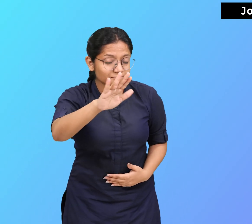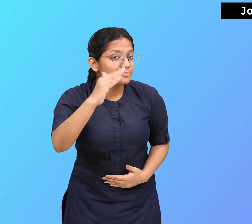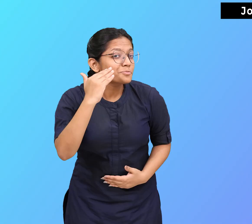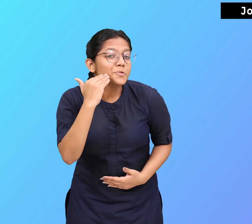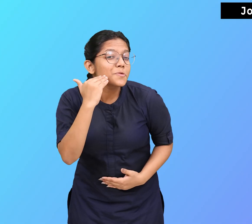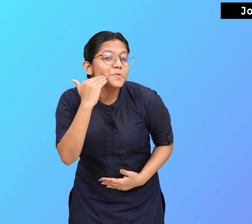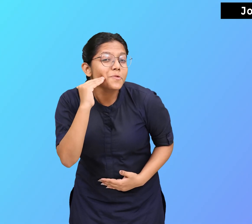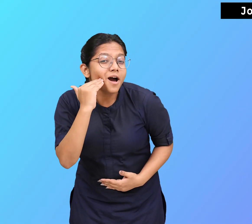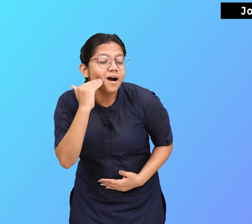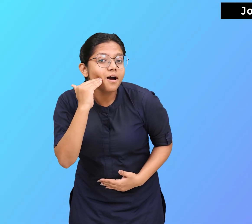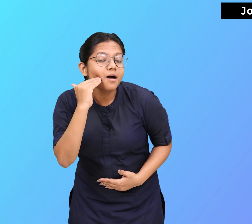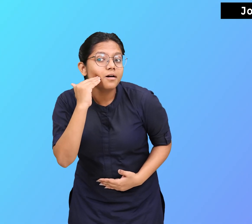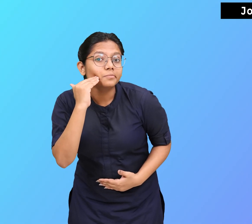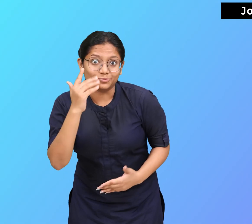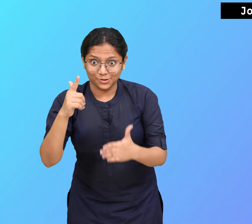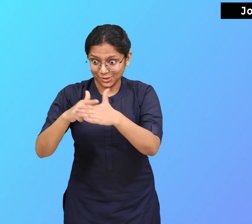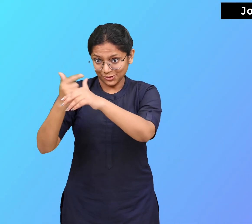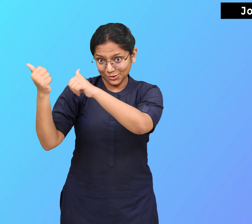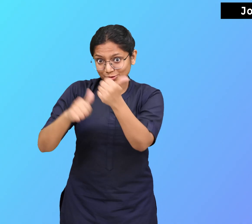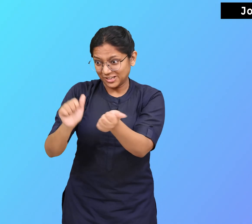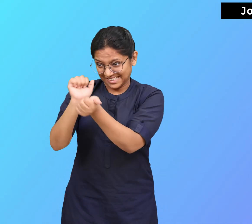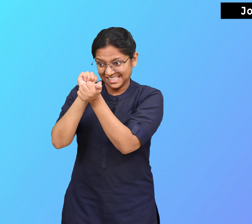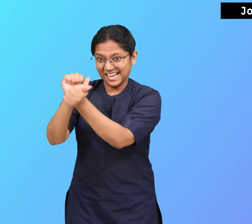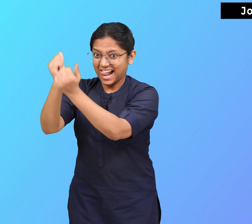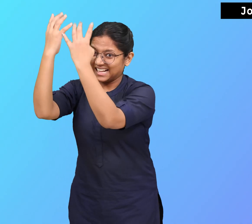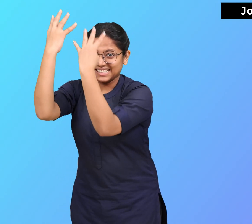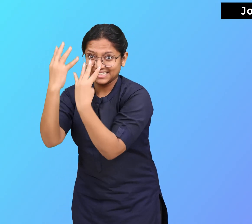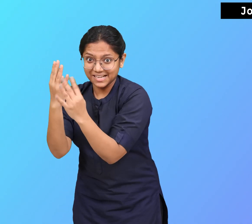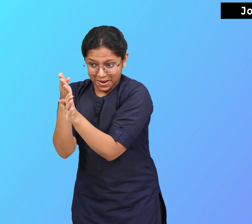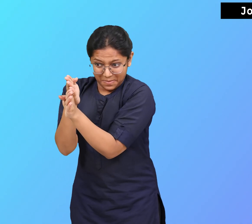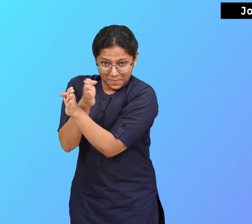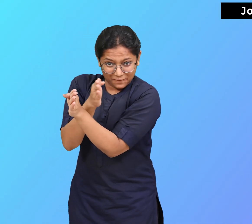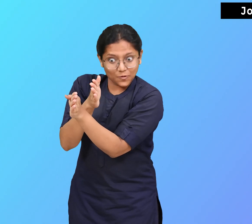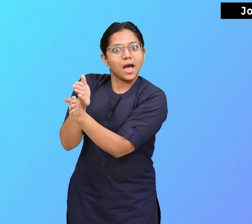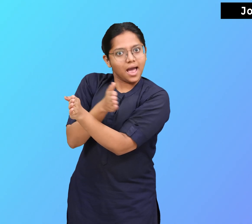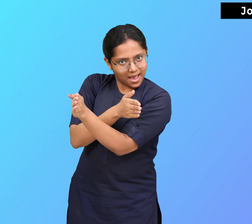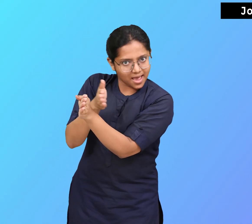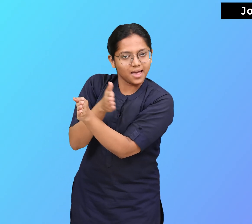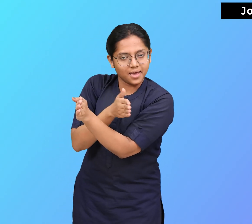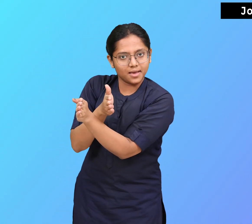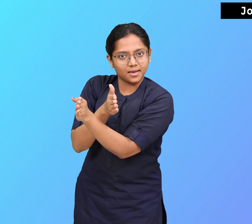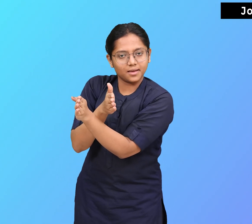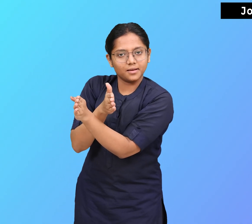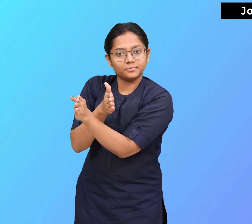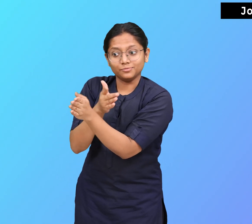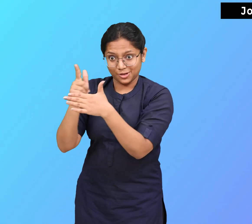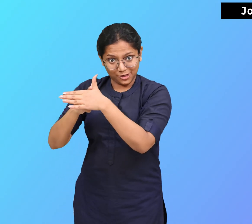This was before John was put in prison.